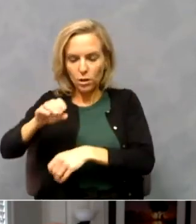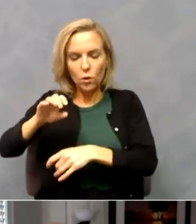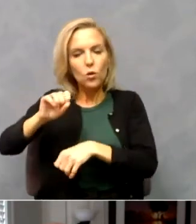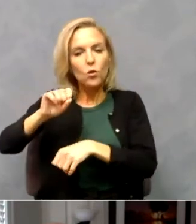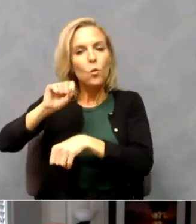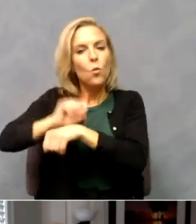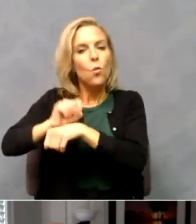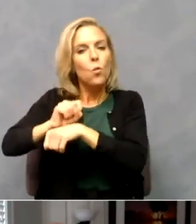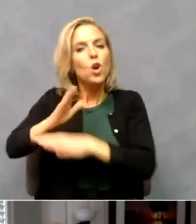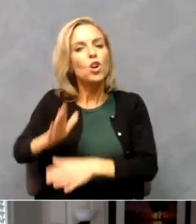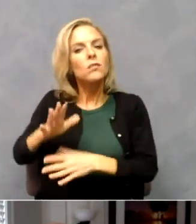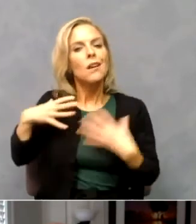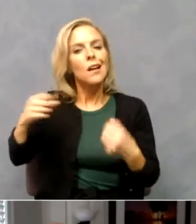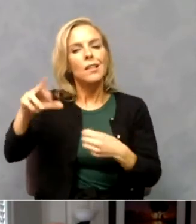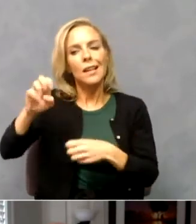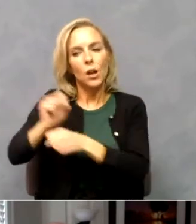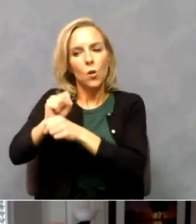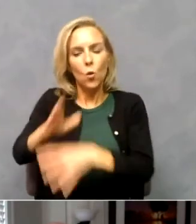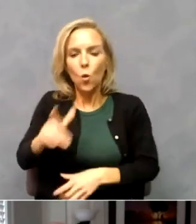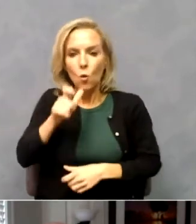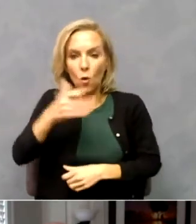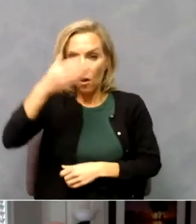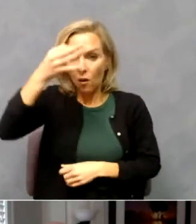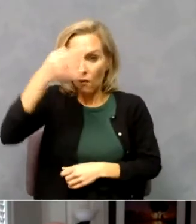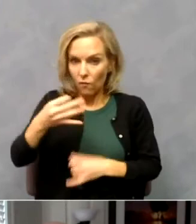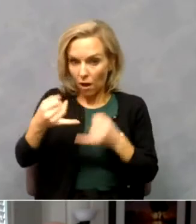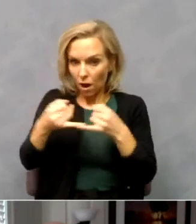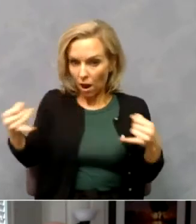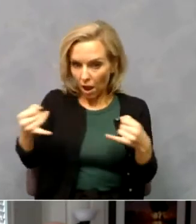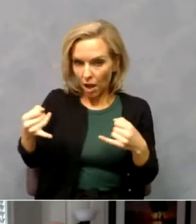frontline essential workers and other essential workers because it was so